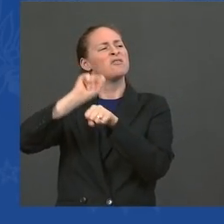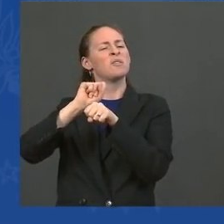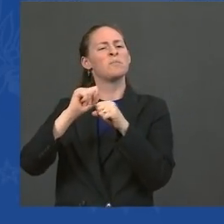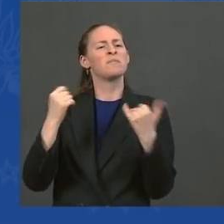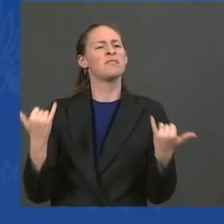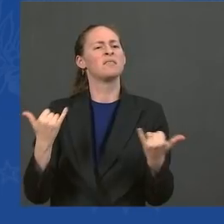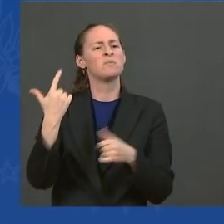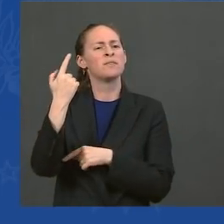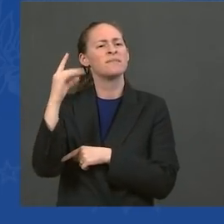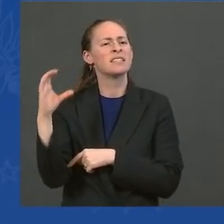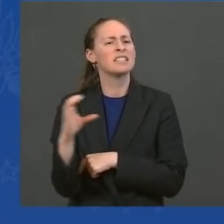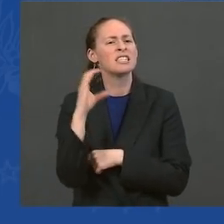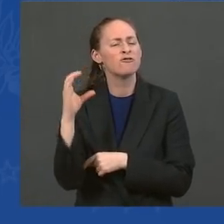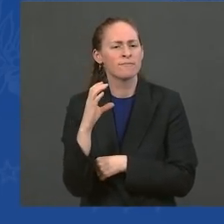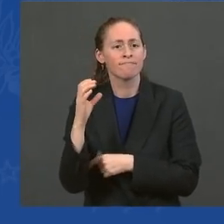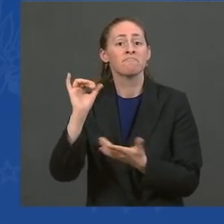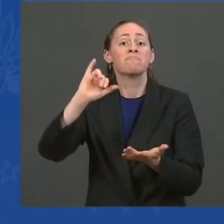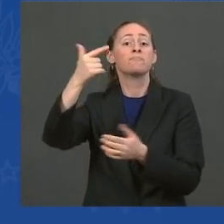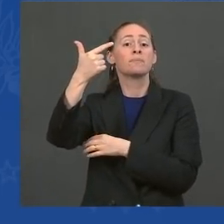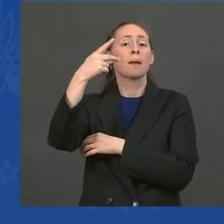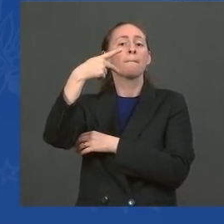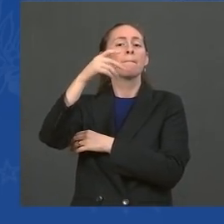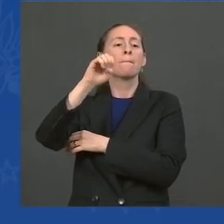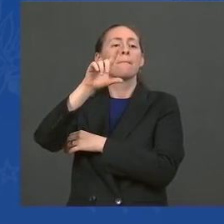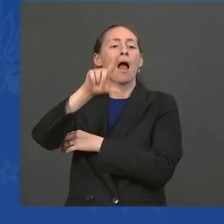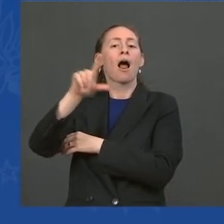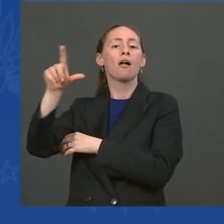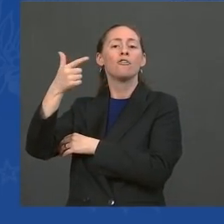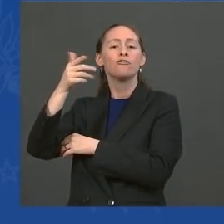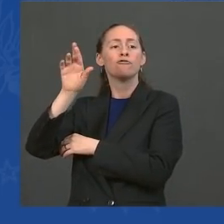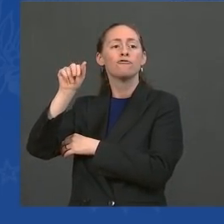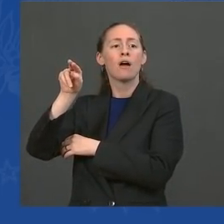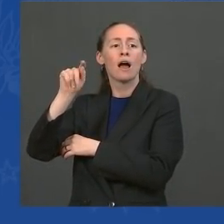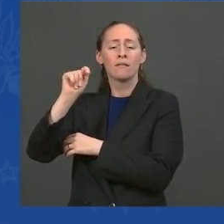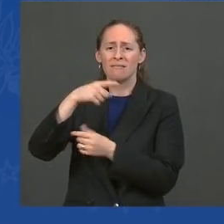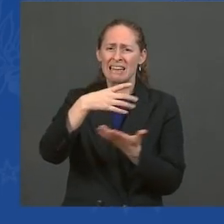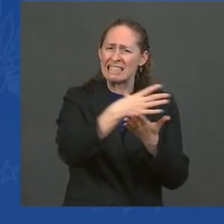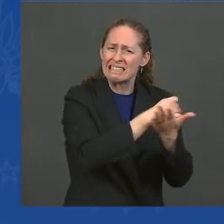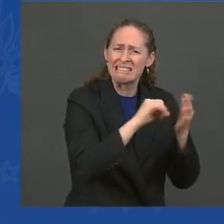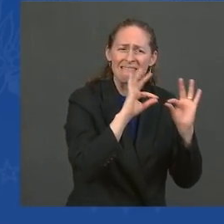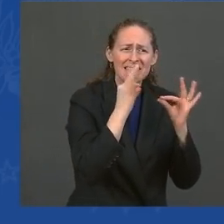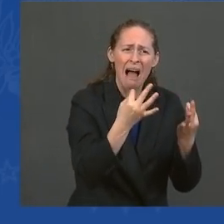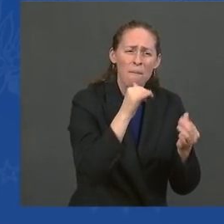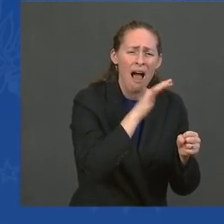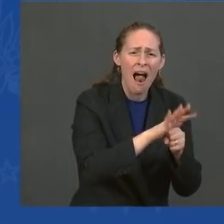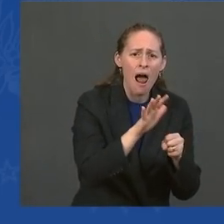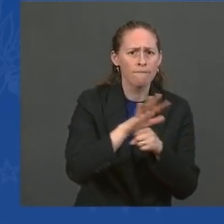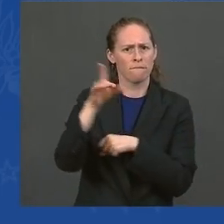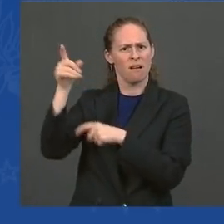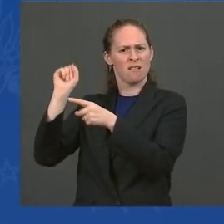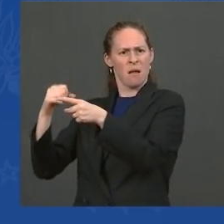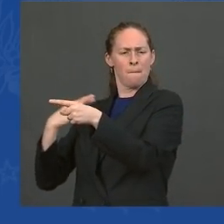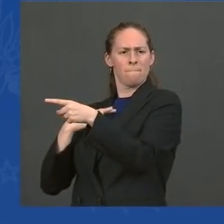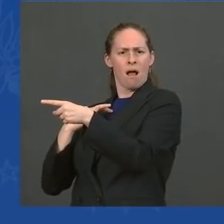They're grants for kids making -- families making less than 50 grand, helping their -- helping their folks -- helping them get through community college